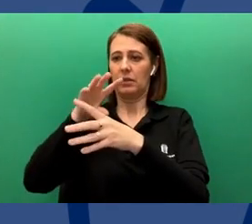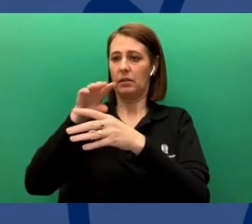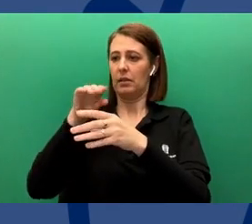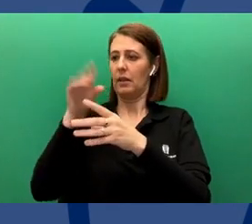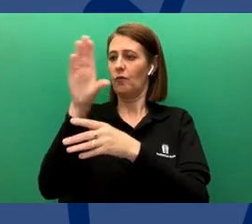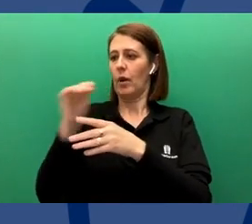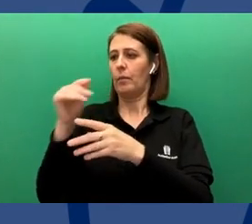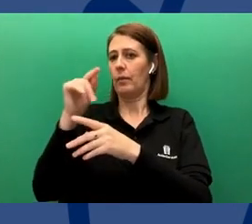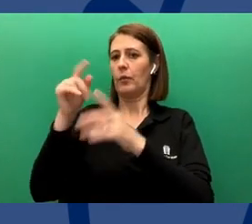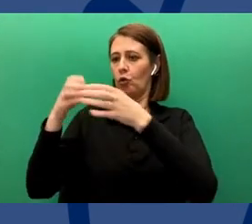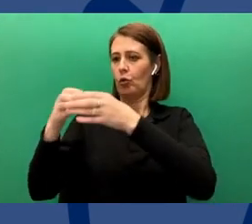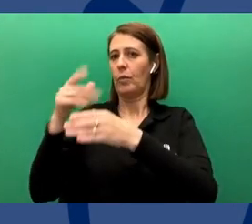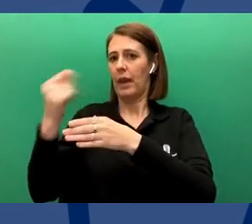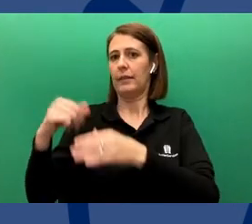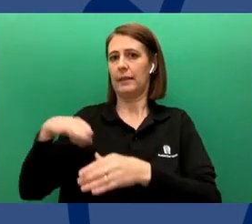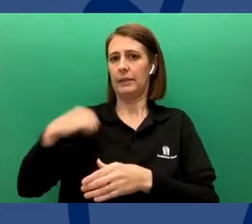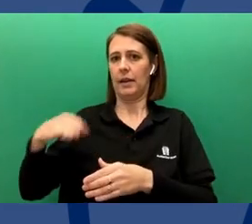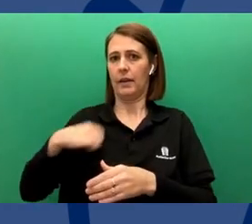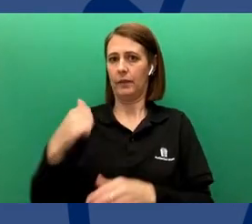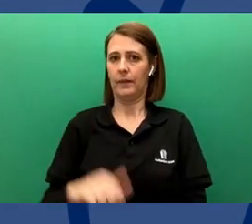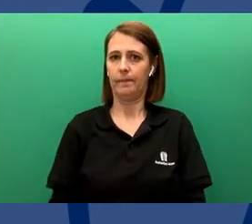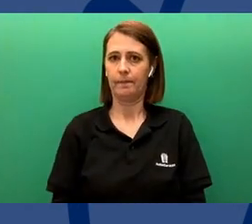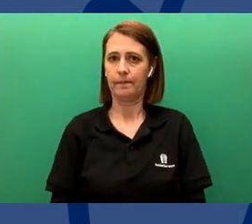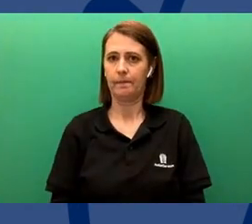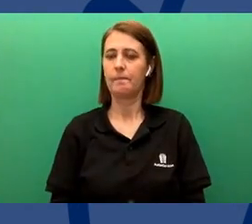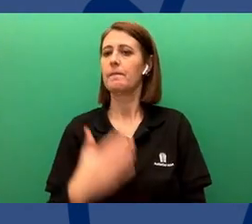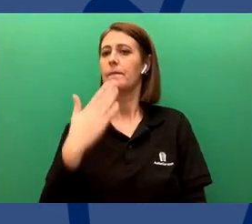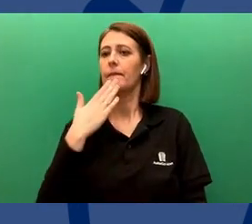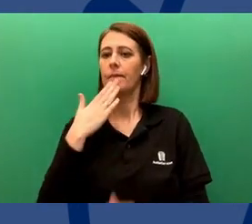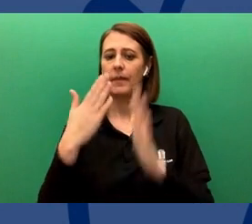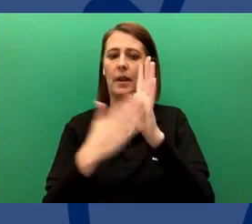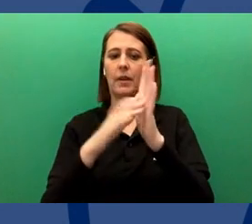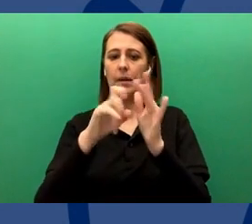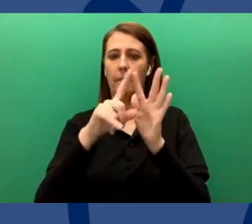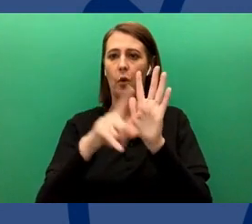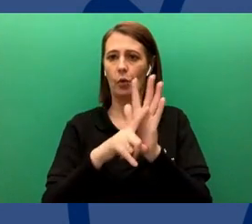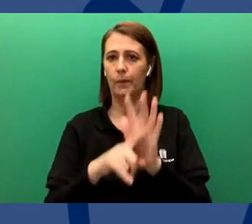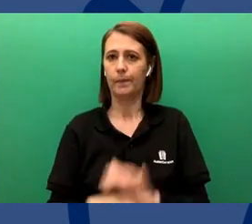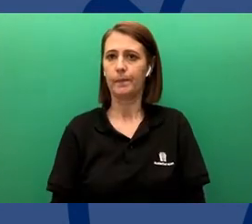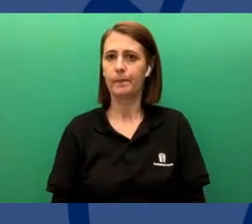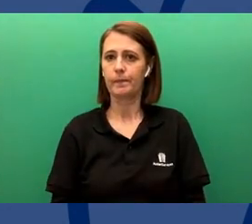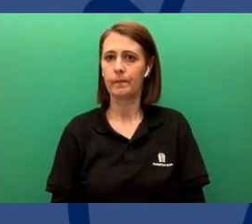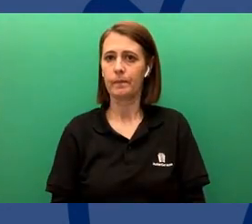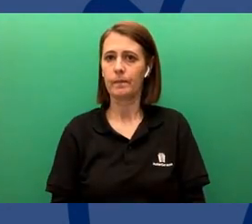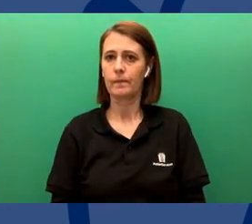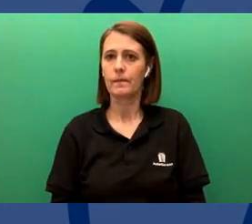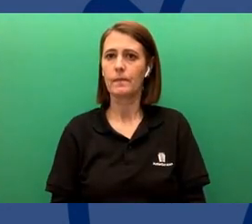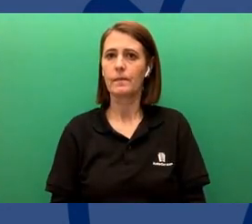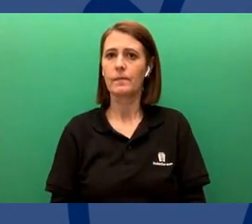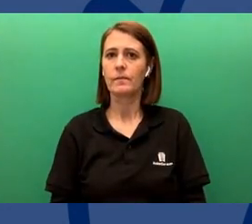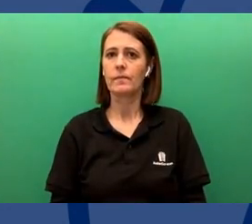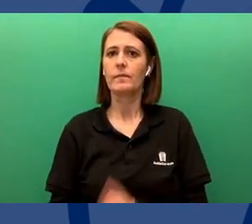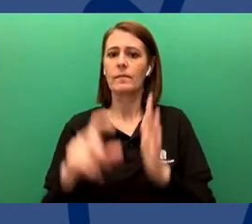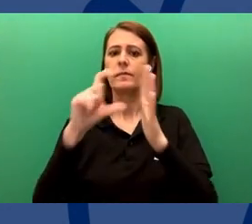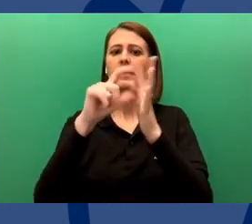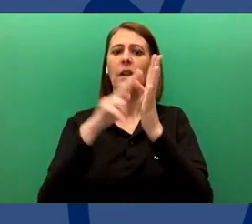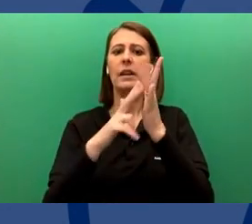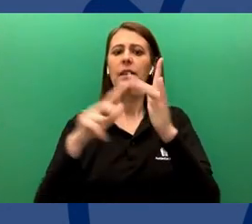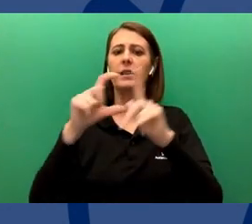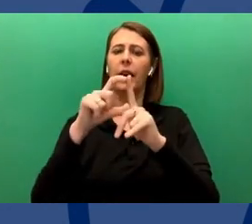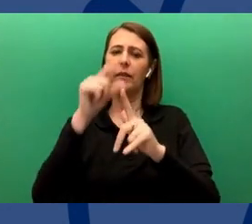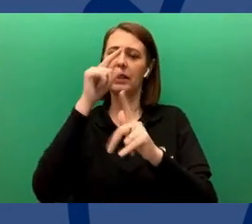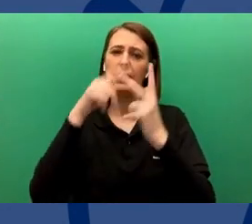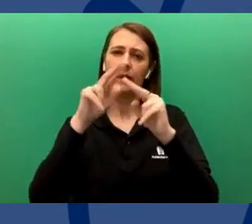Thanks, Michael. David, if you could talk a little bit to partnerships. We did get quite